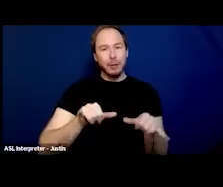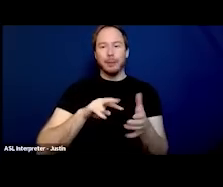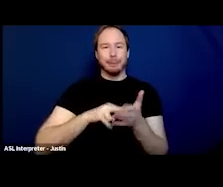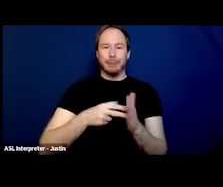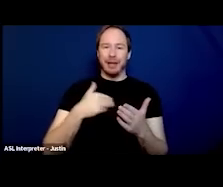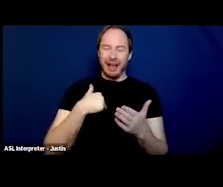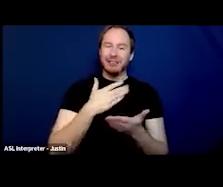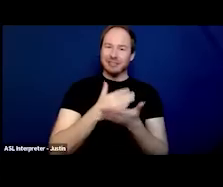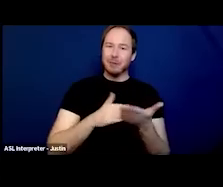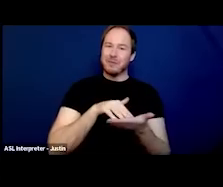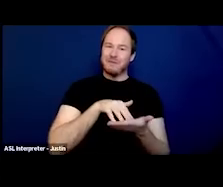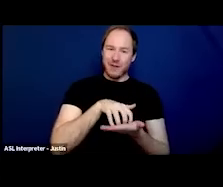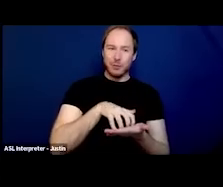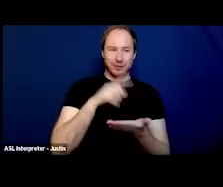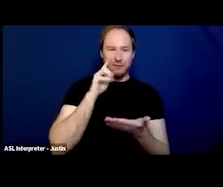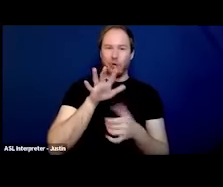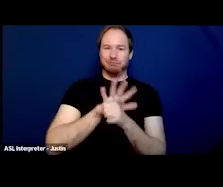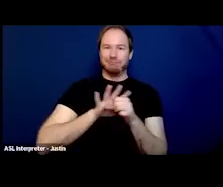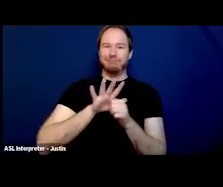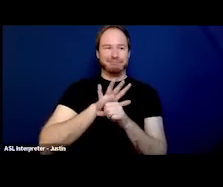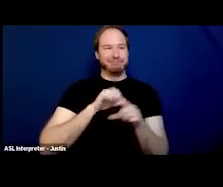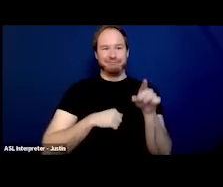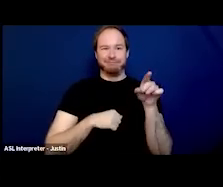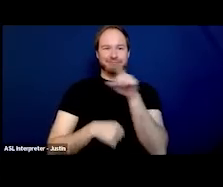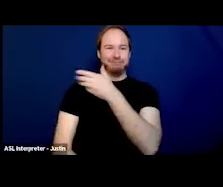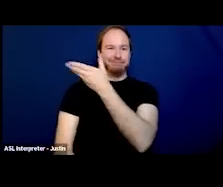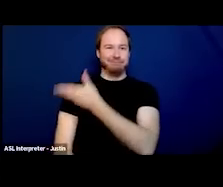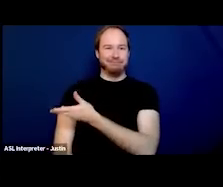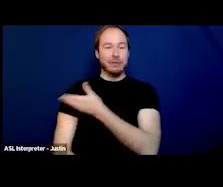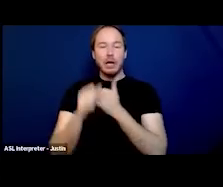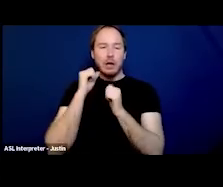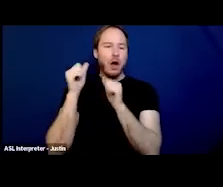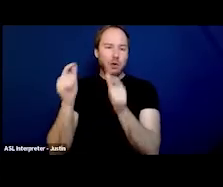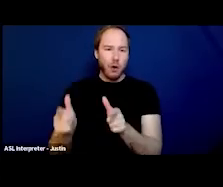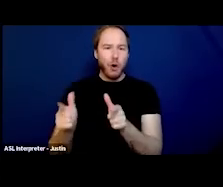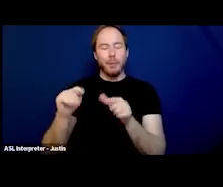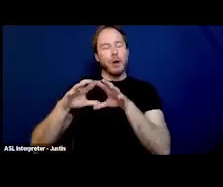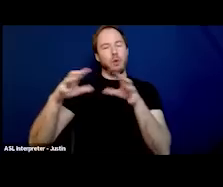in all of these domains, not every individual, of course, but as a population.